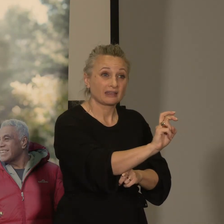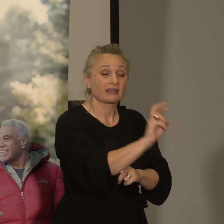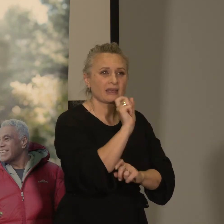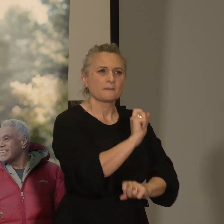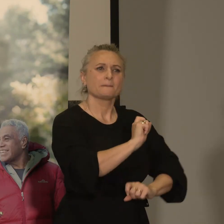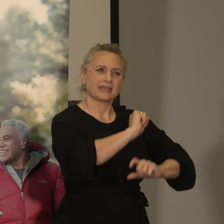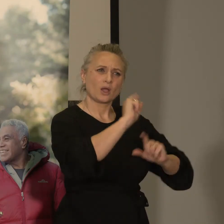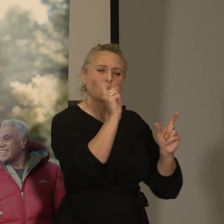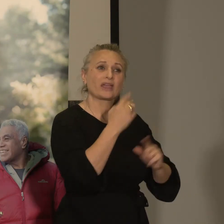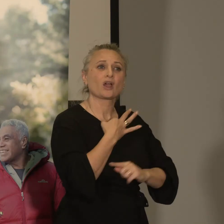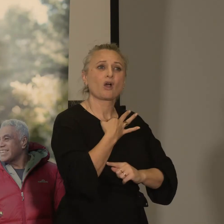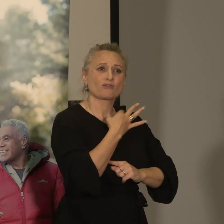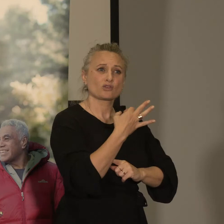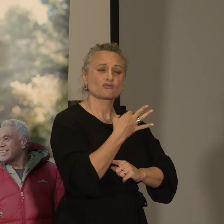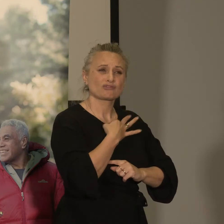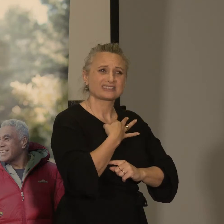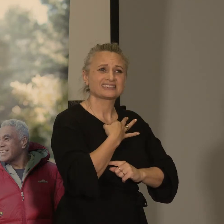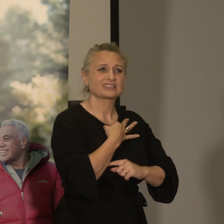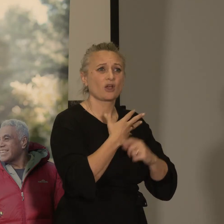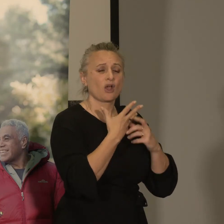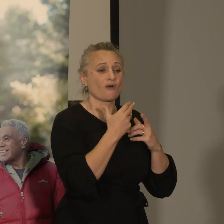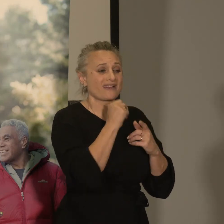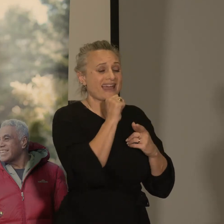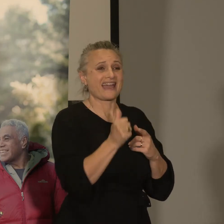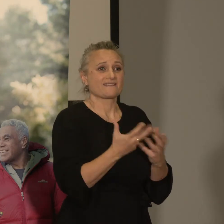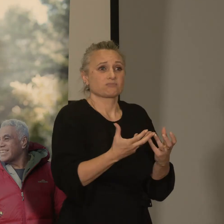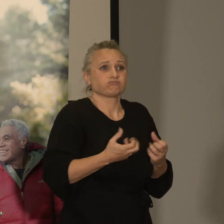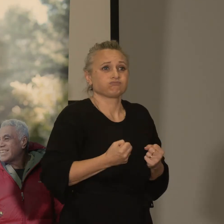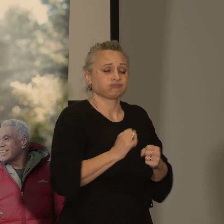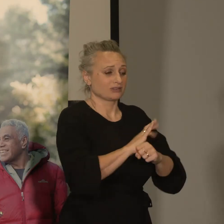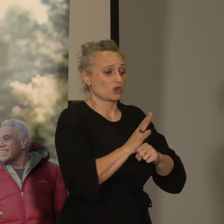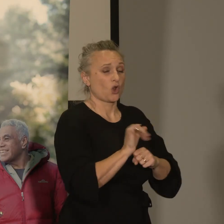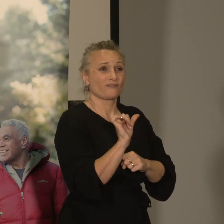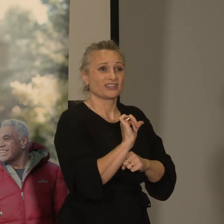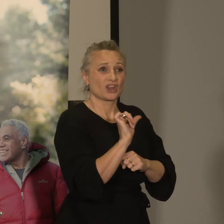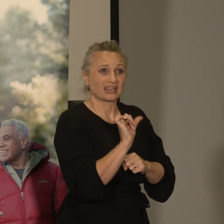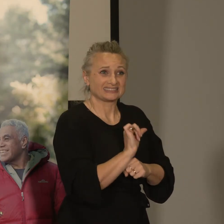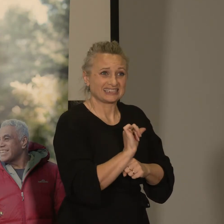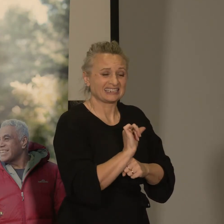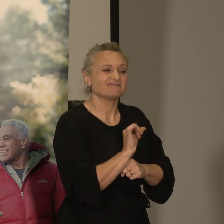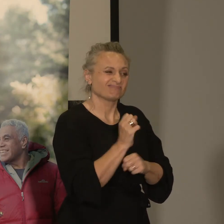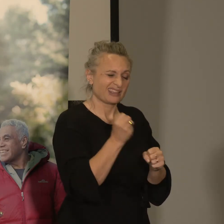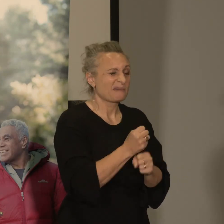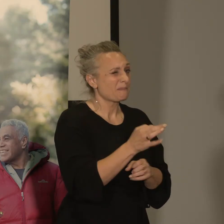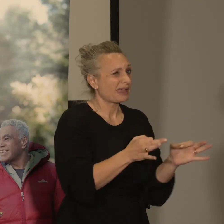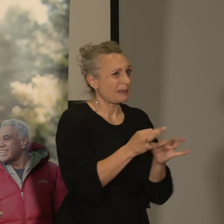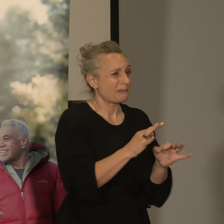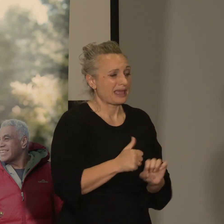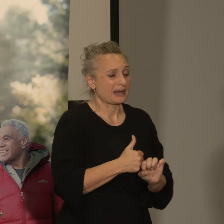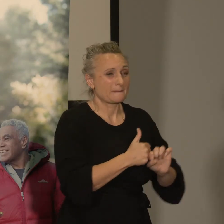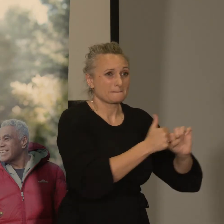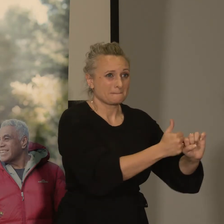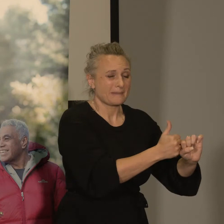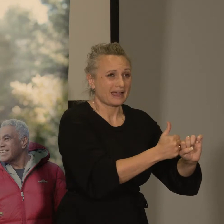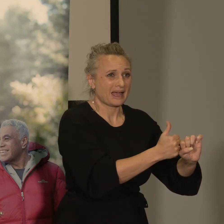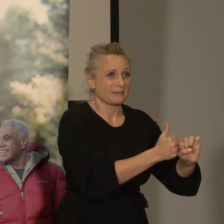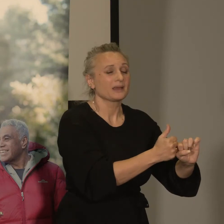travelling, make sure you are aware of the risks that COVID- 19 might affect your holiday